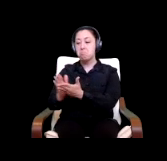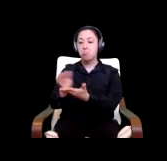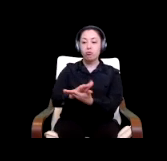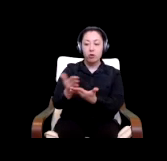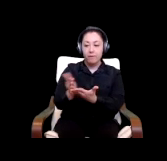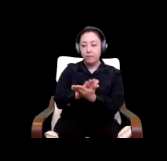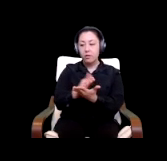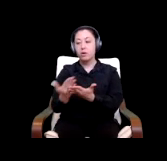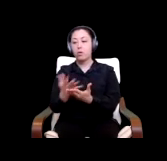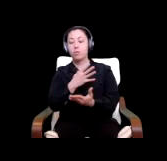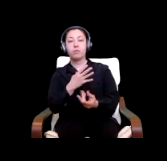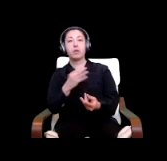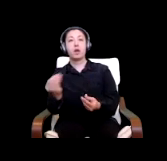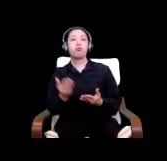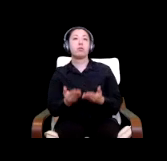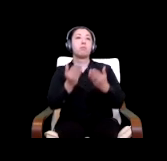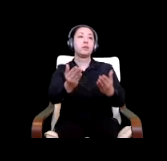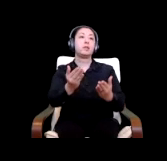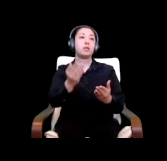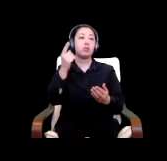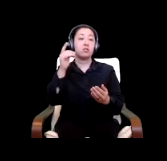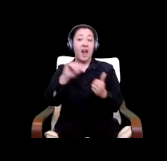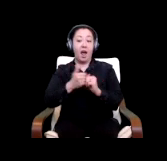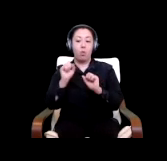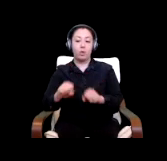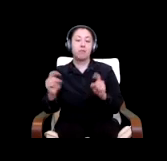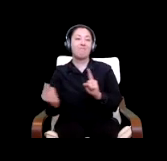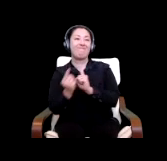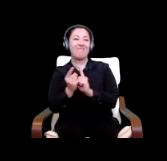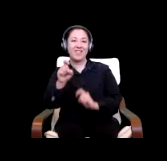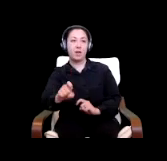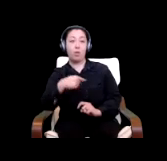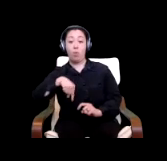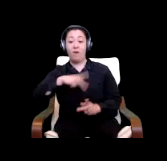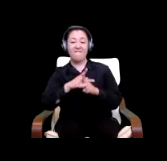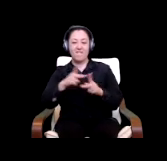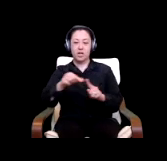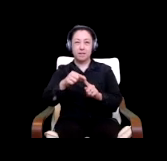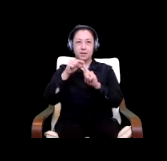educational need. And we are specific in our wording that these are meant to be a starting